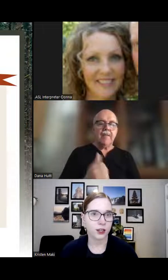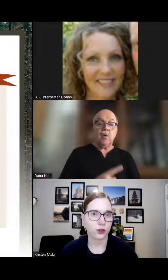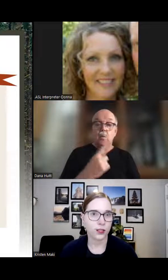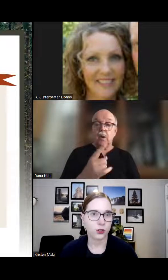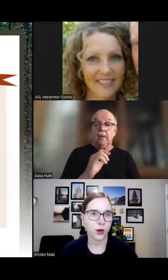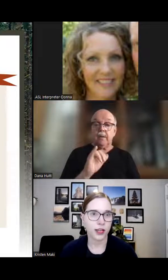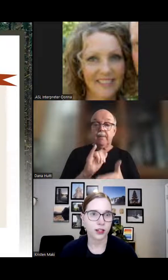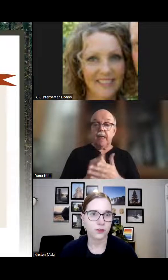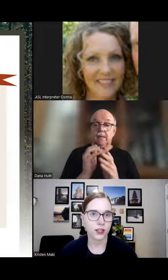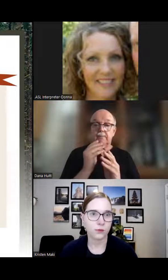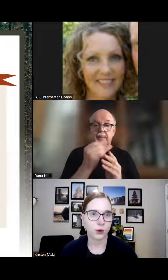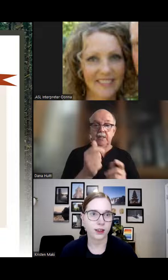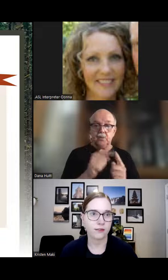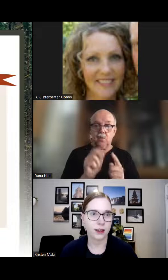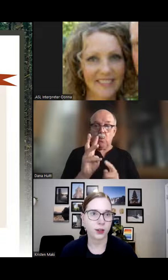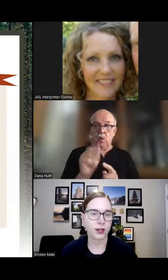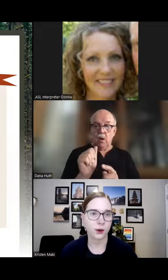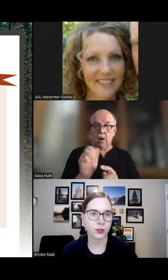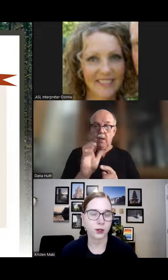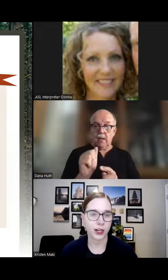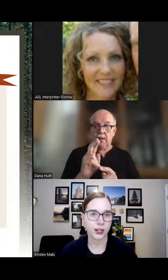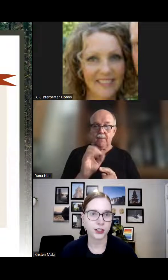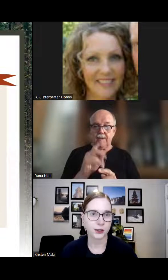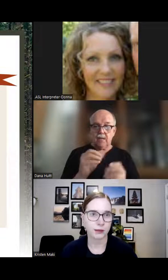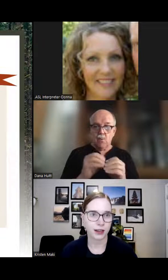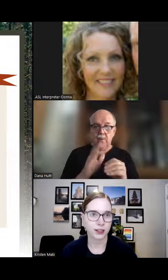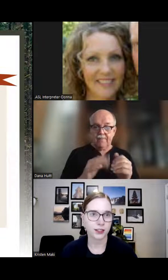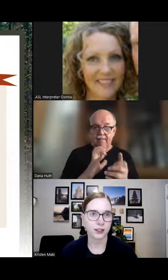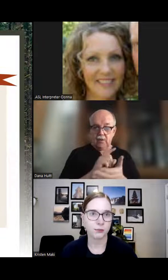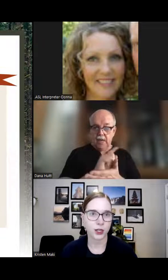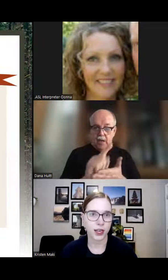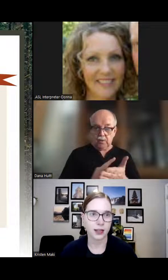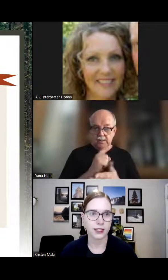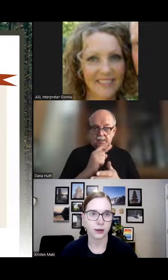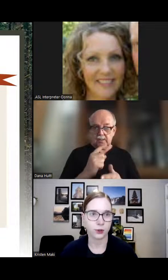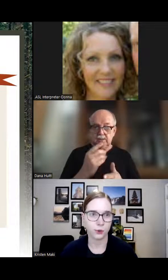or before November 1, 2021